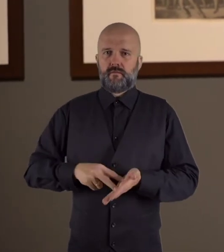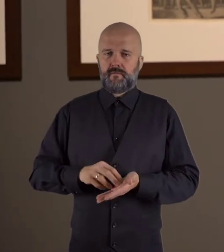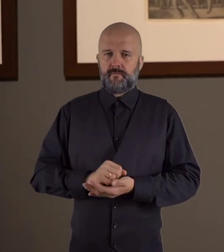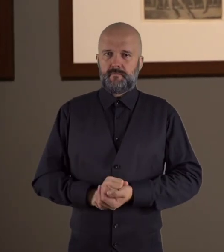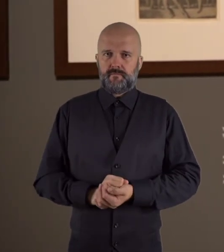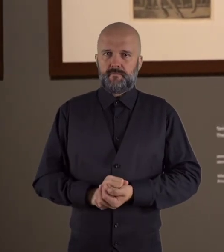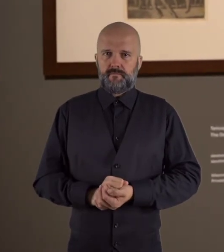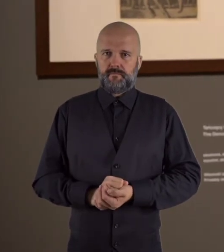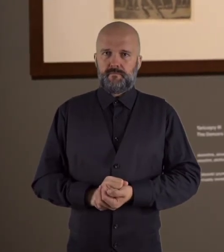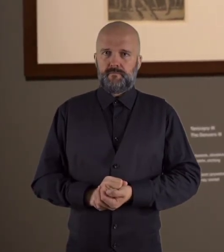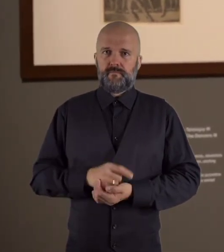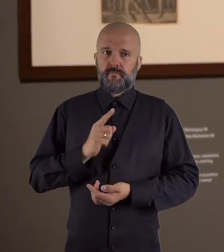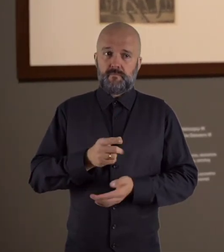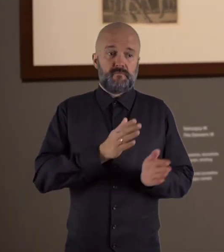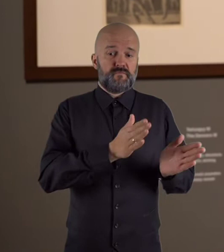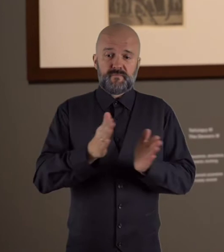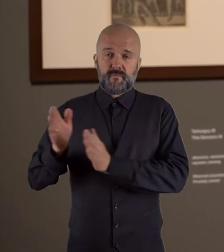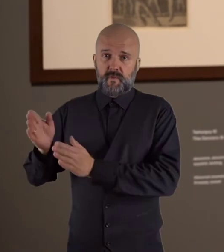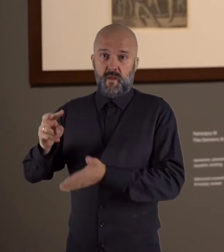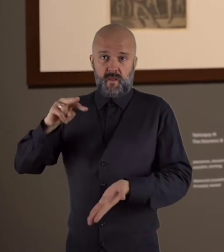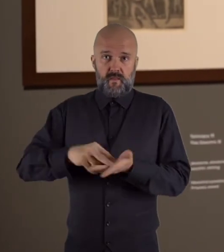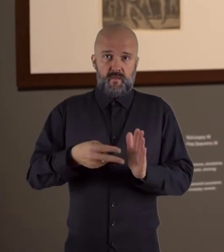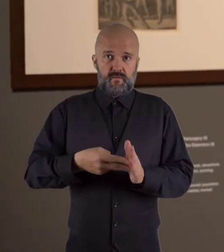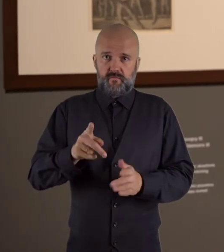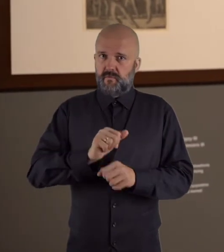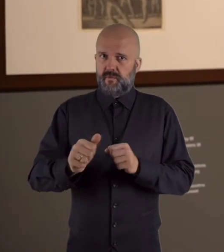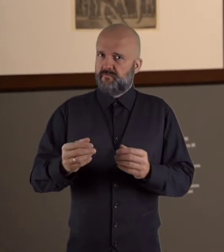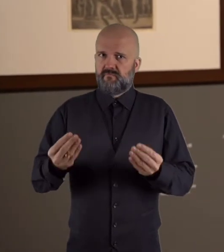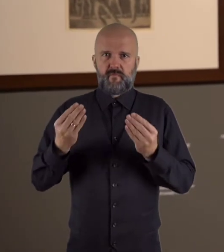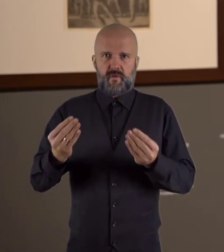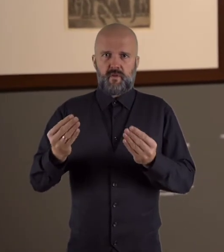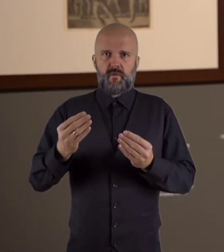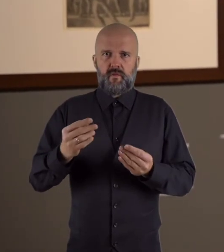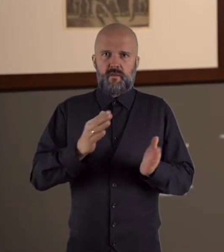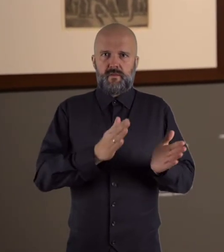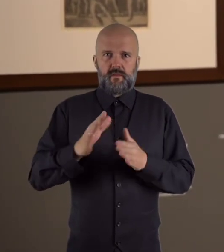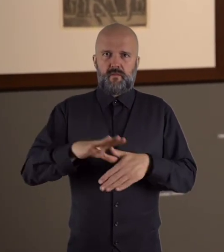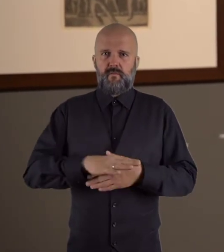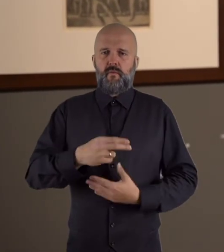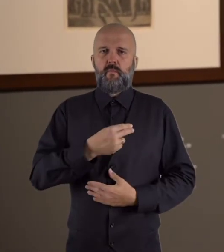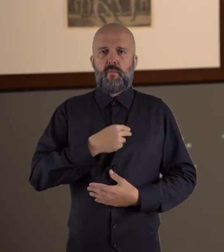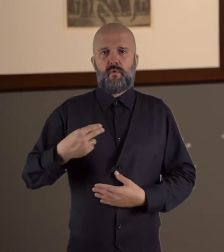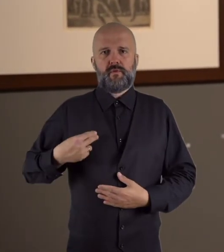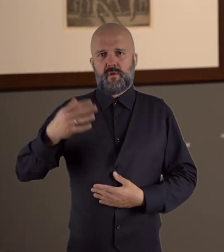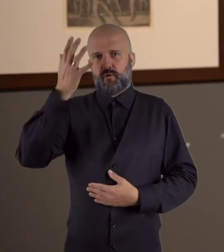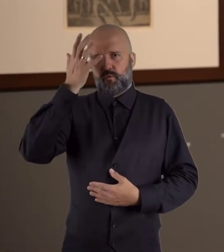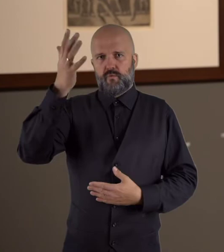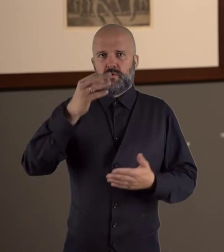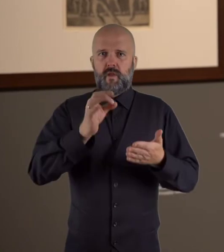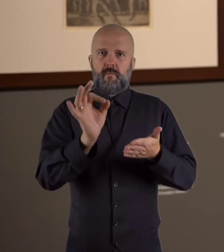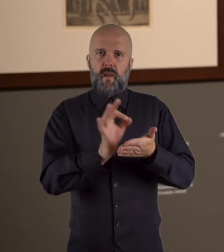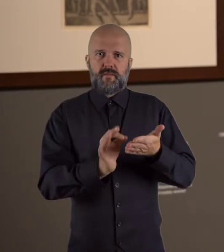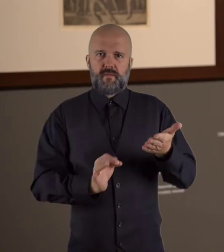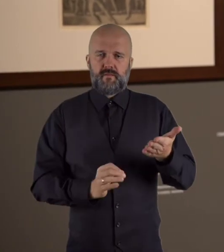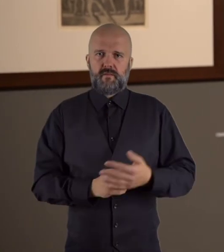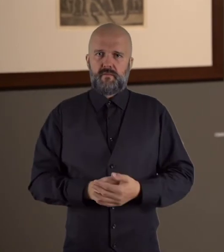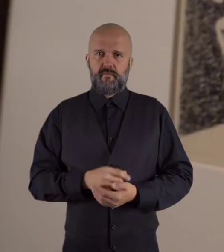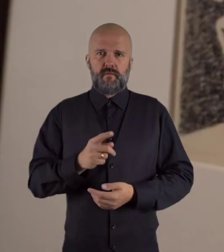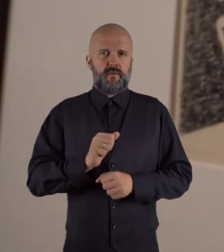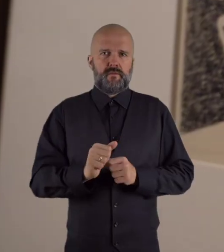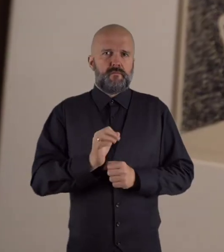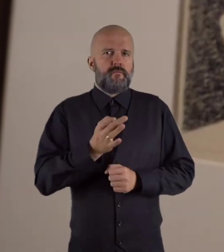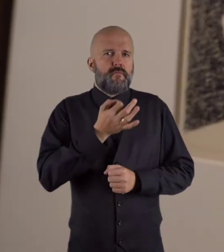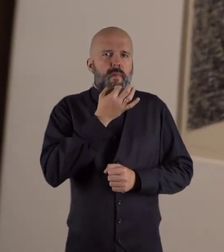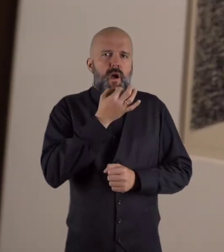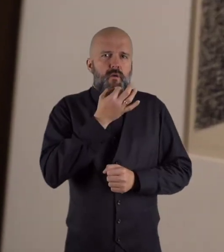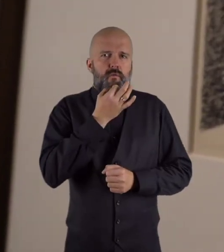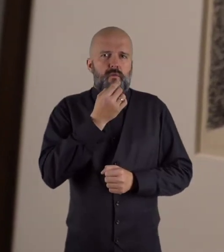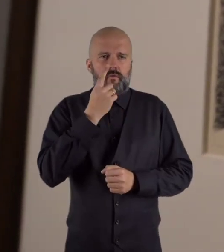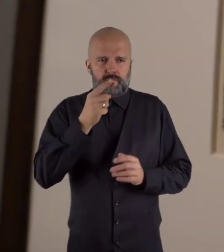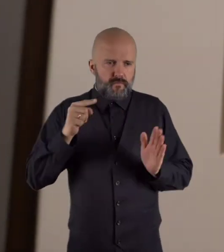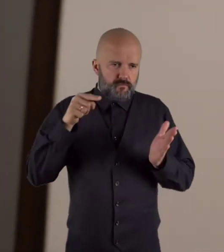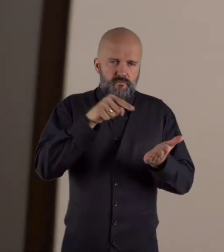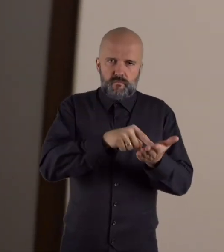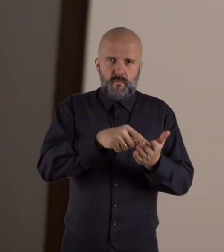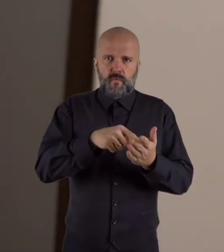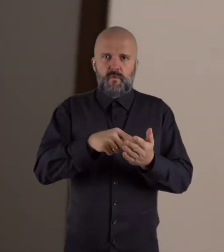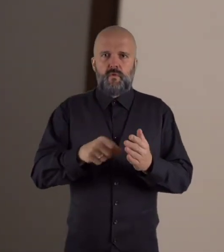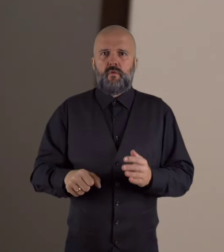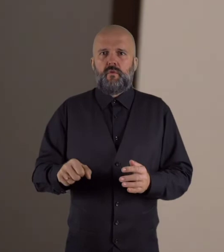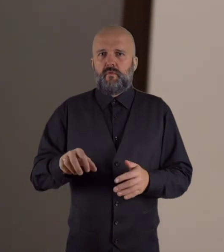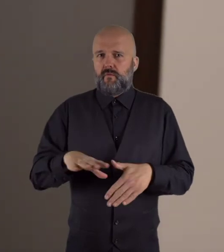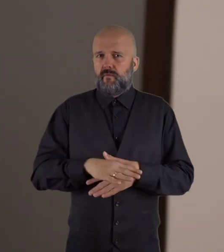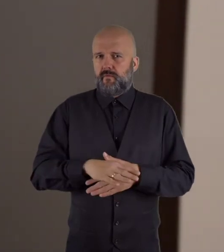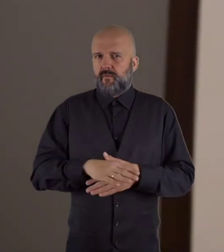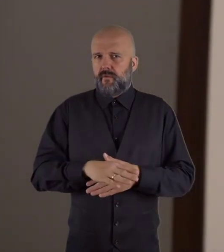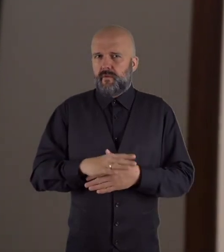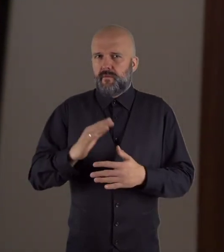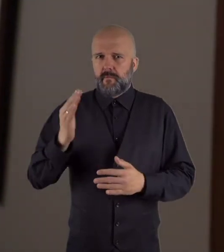The "Dancing" series is a unique cycle in Polish artistic culture, one of the very, very few that refer in a metaphorical